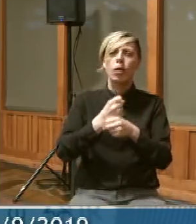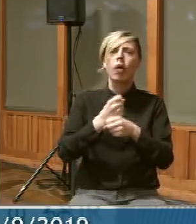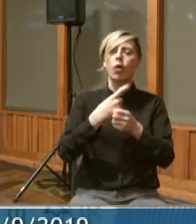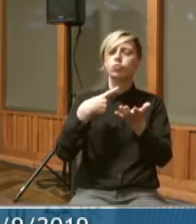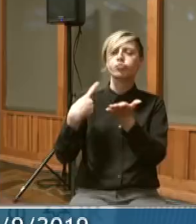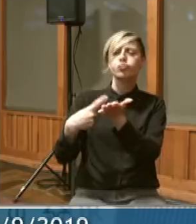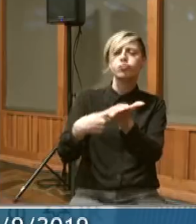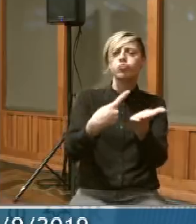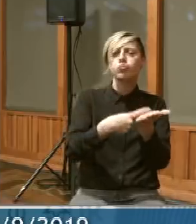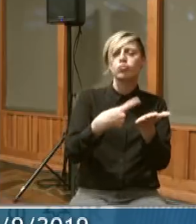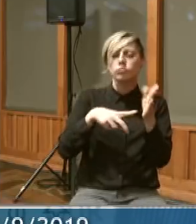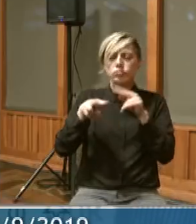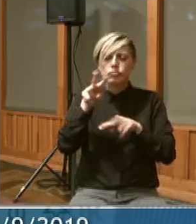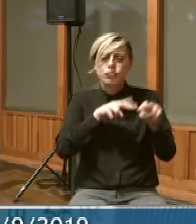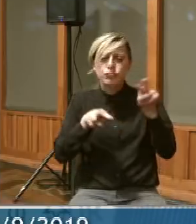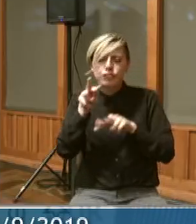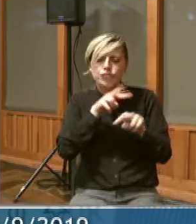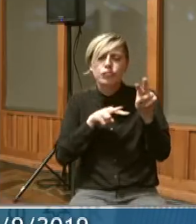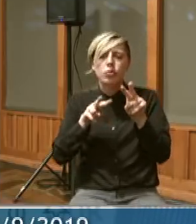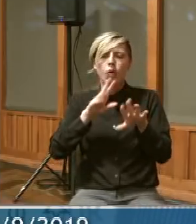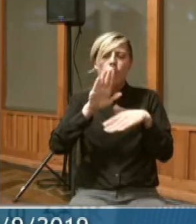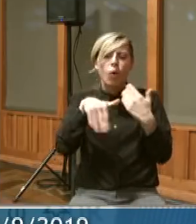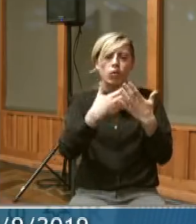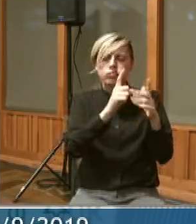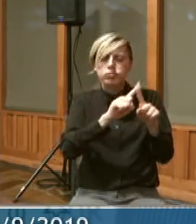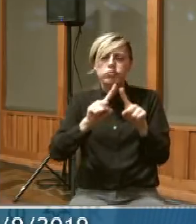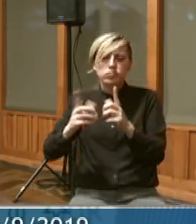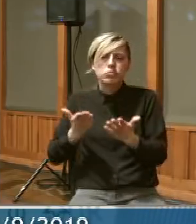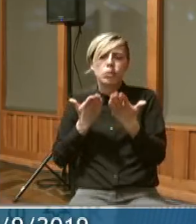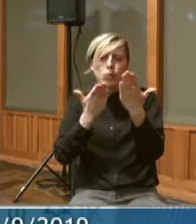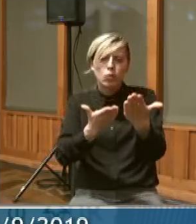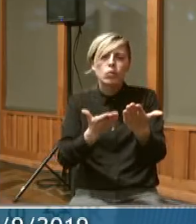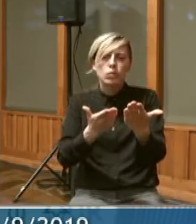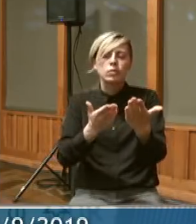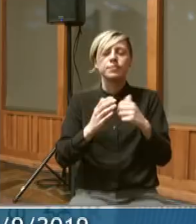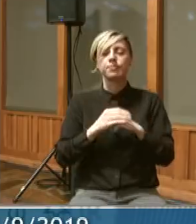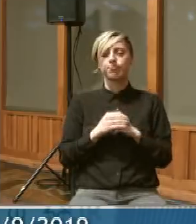THE MAYOR AND COUNCIL SHOULD USE THE UPCOMING FISCAL YEAR TO